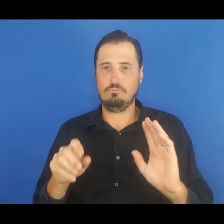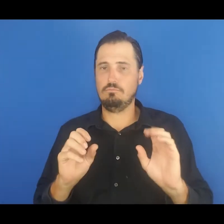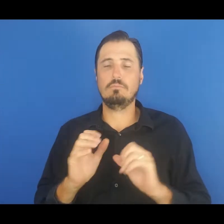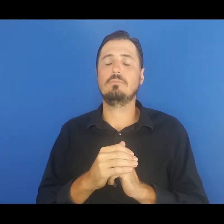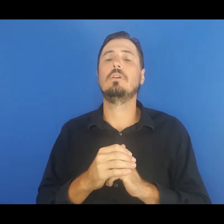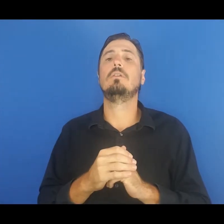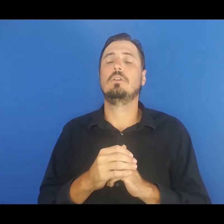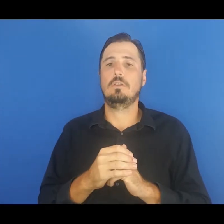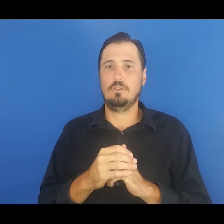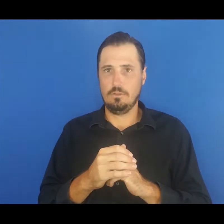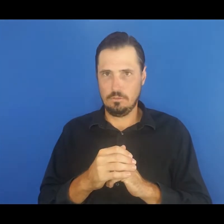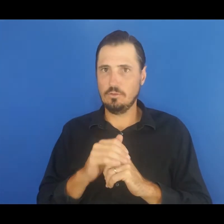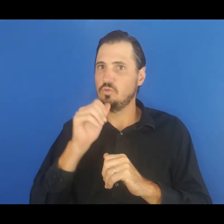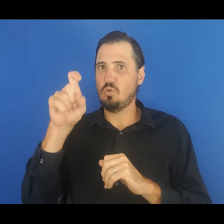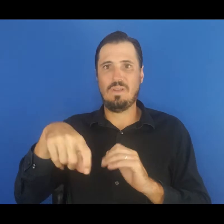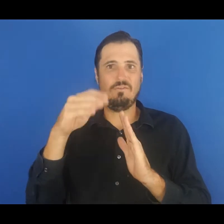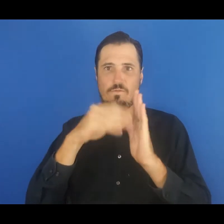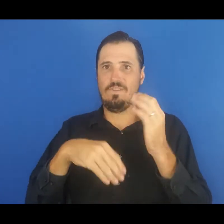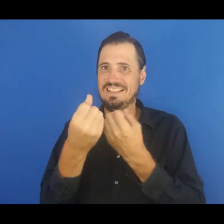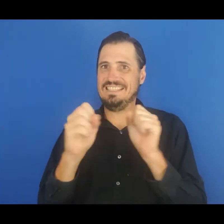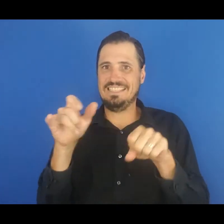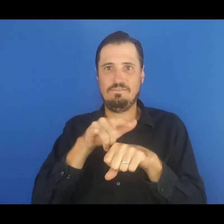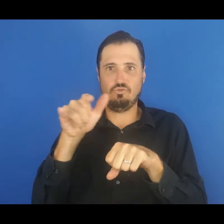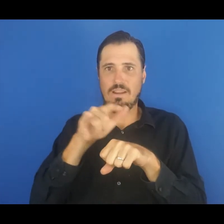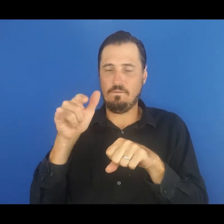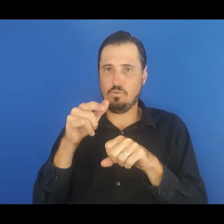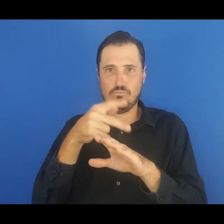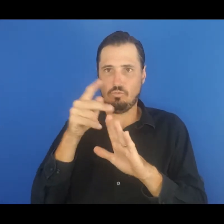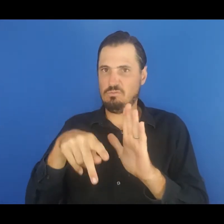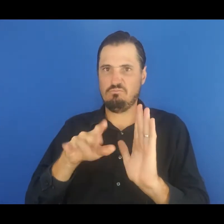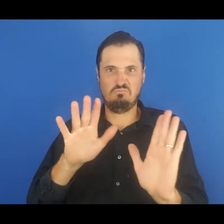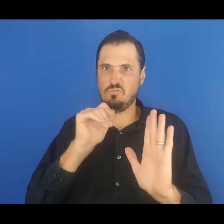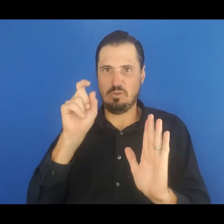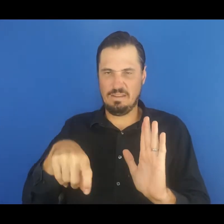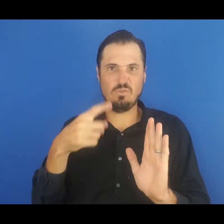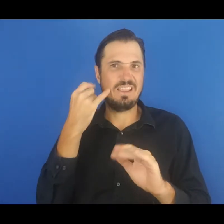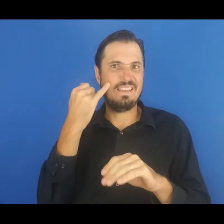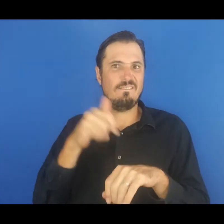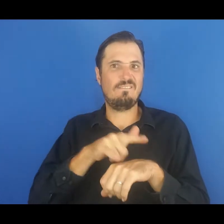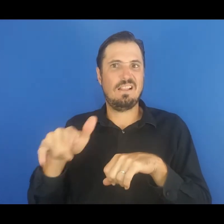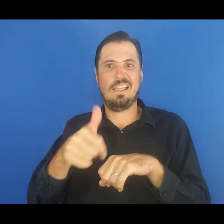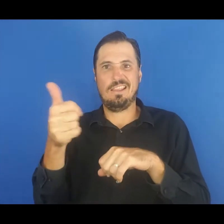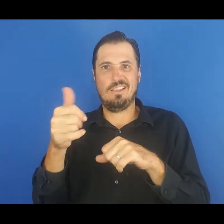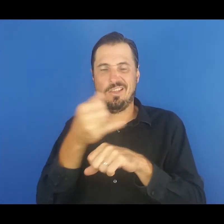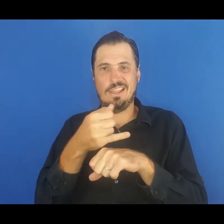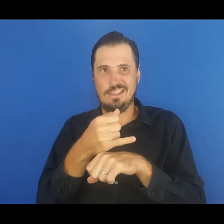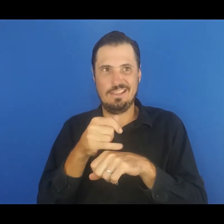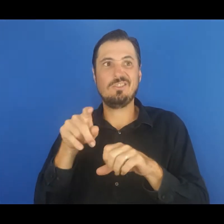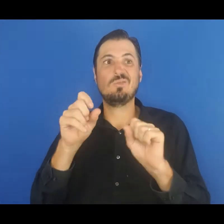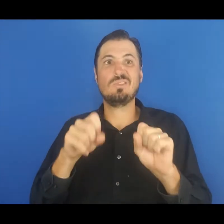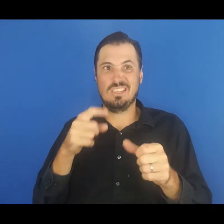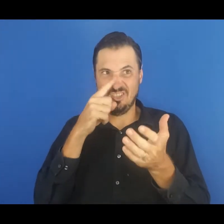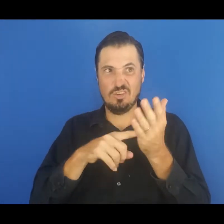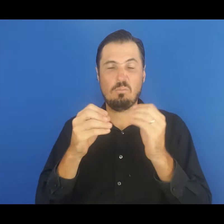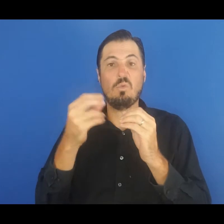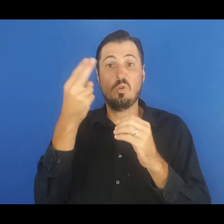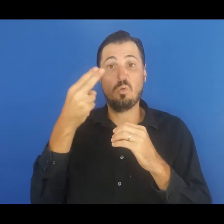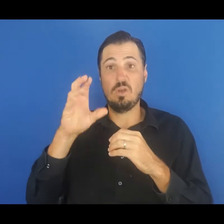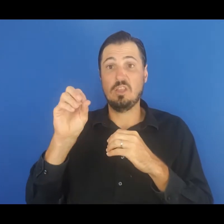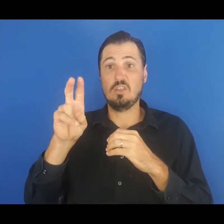For more information on the State’s Safe Travels program, visit hawaiicovid19.com/travel.